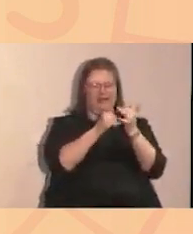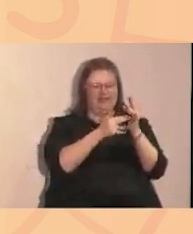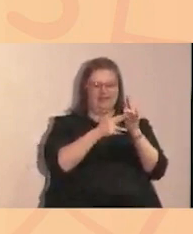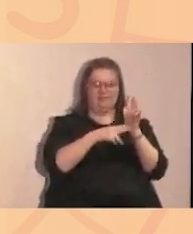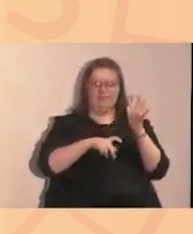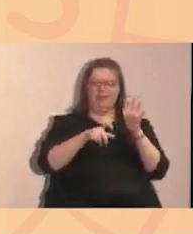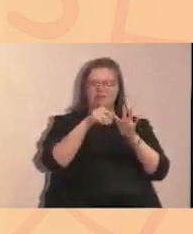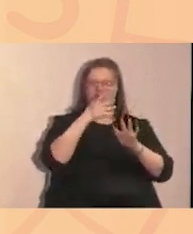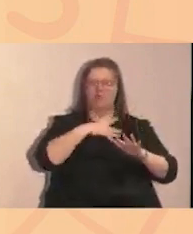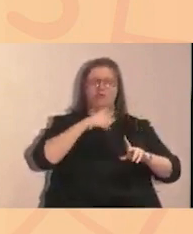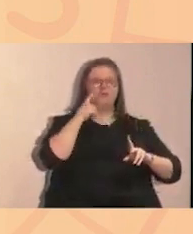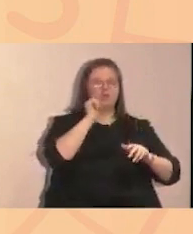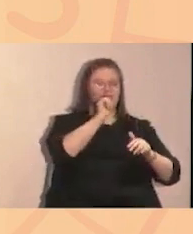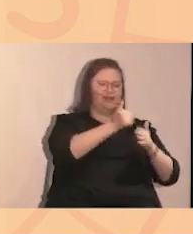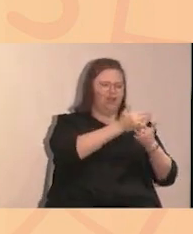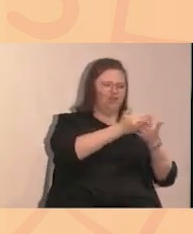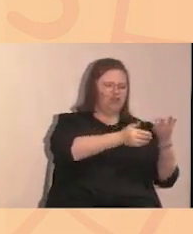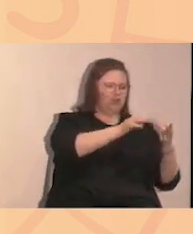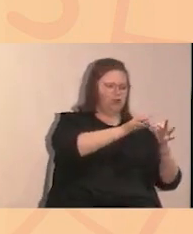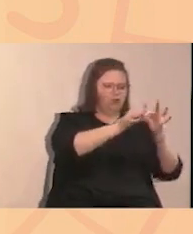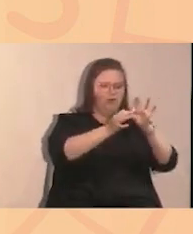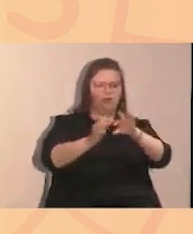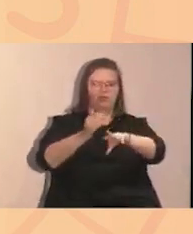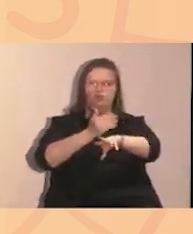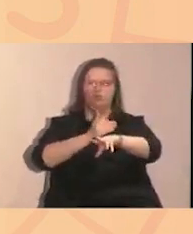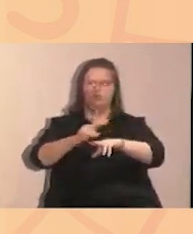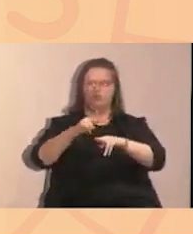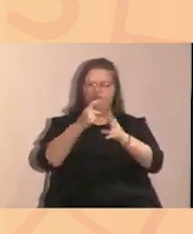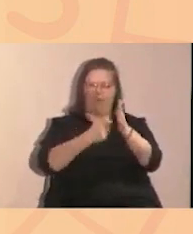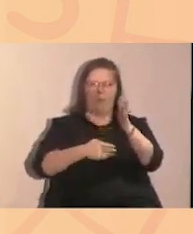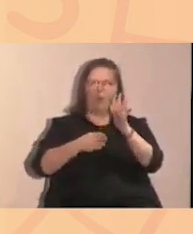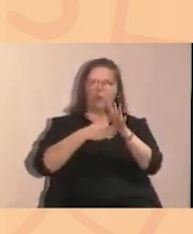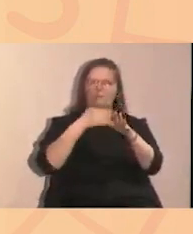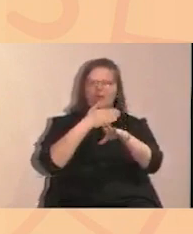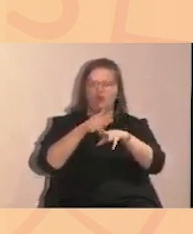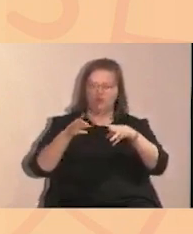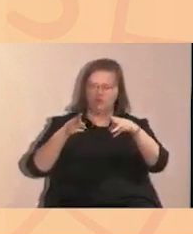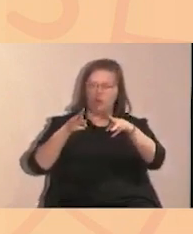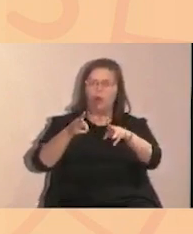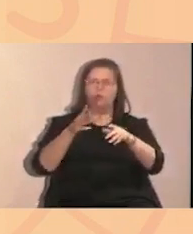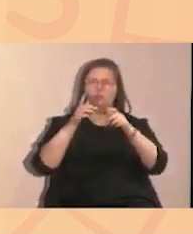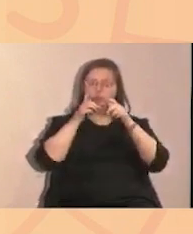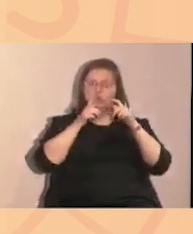Jukurrpa translated into new forms, into new modes. And so the curator, who was in a role before me,